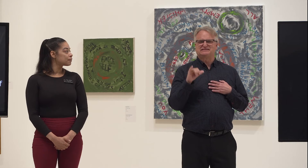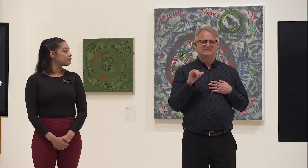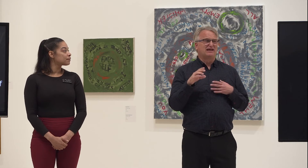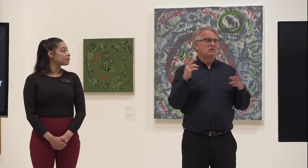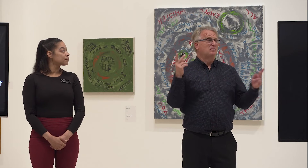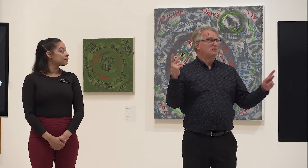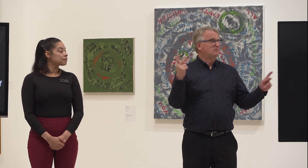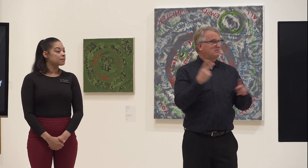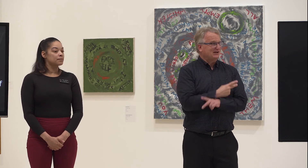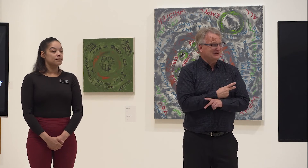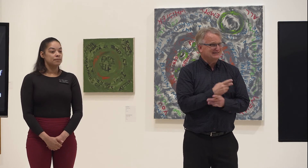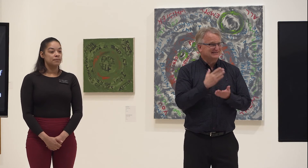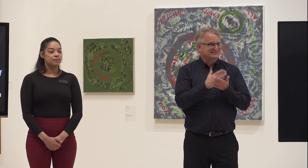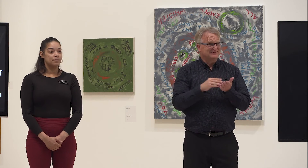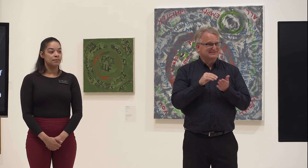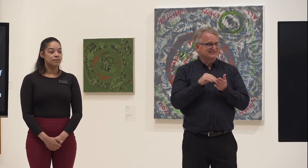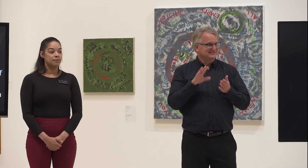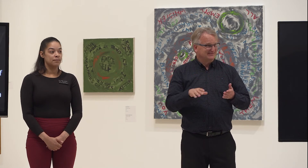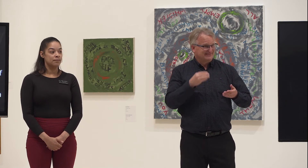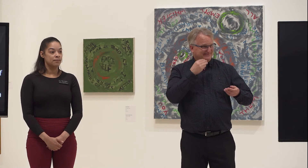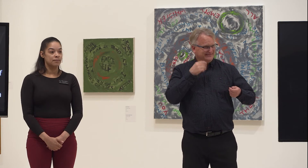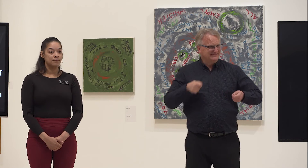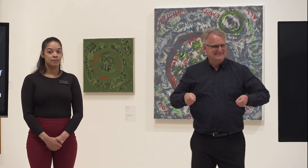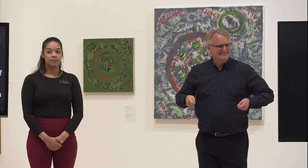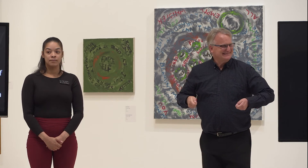Don't feel like you're invading on their space.